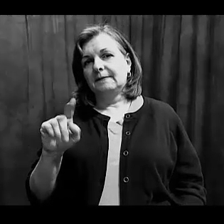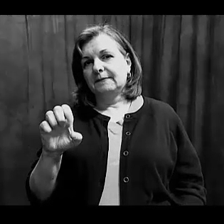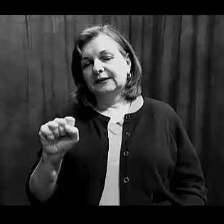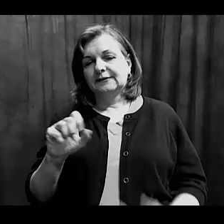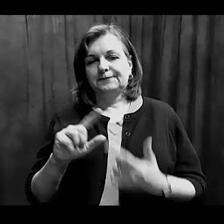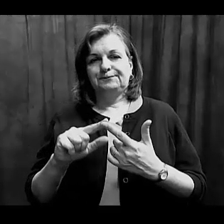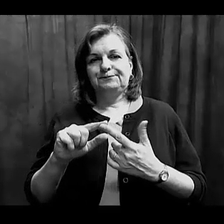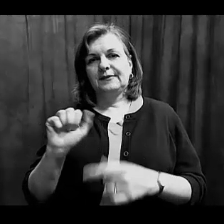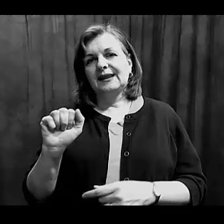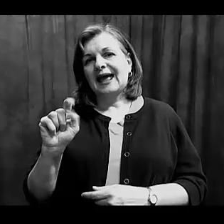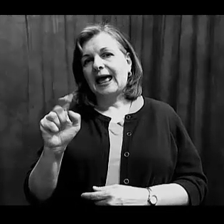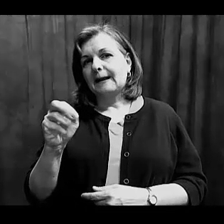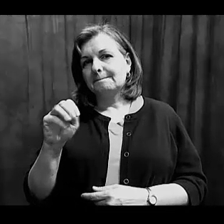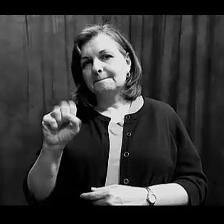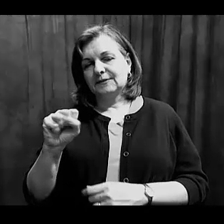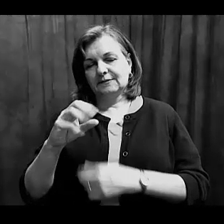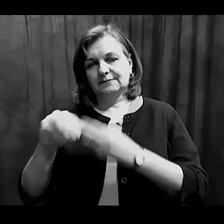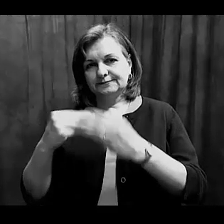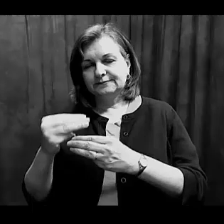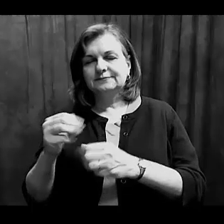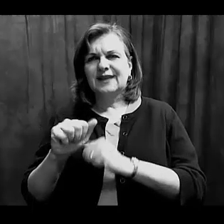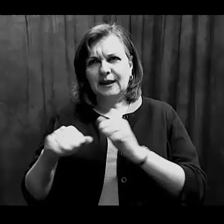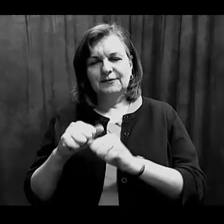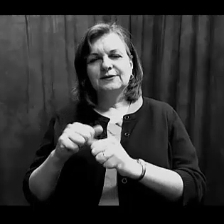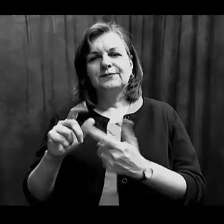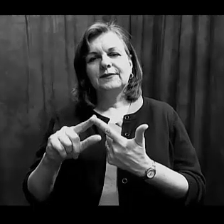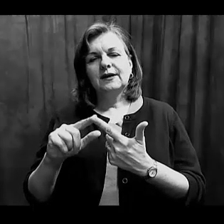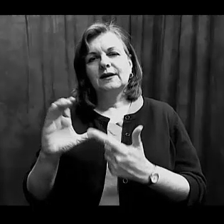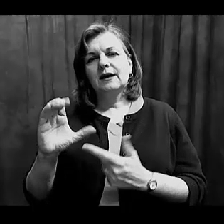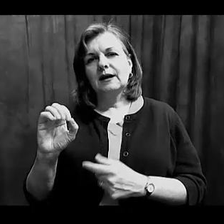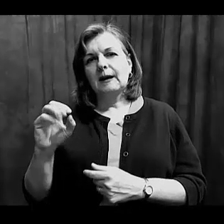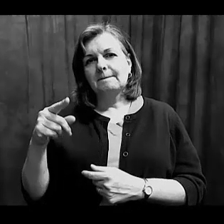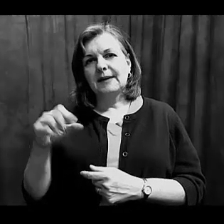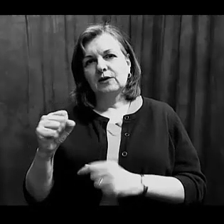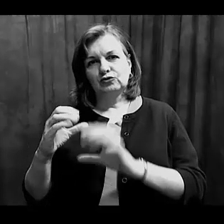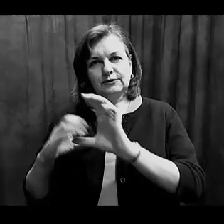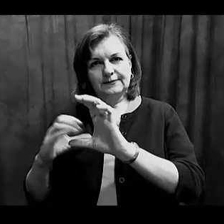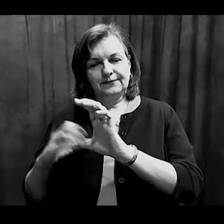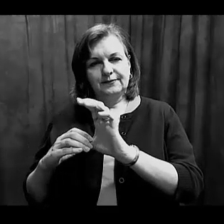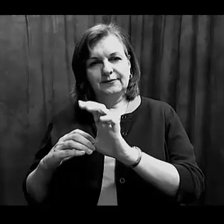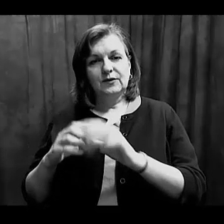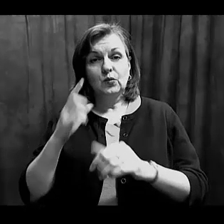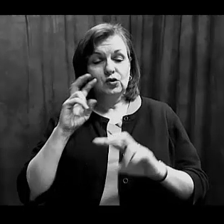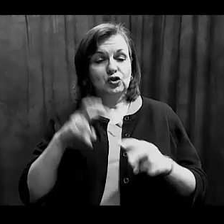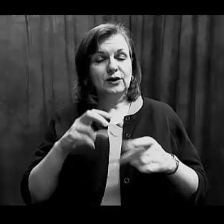compound - we have to look at chemical bonds and most importantly